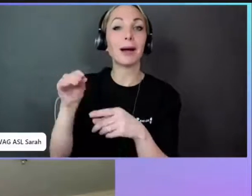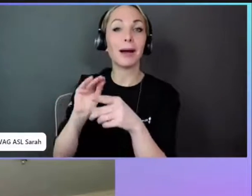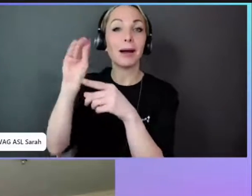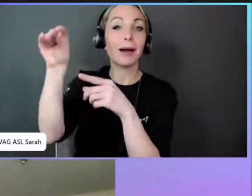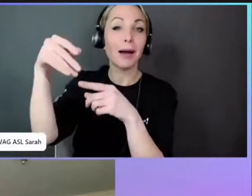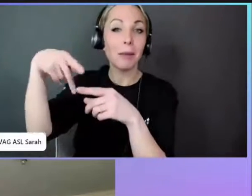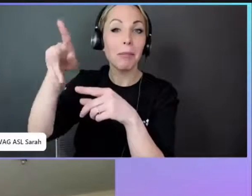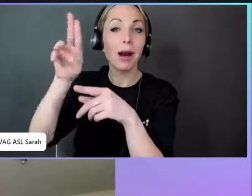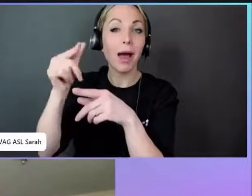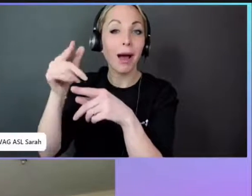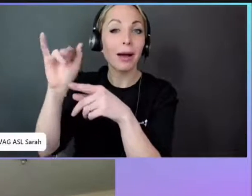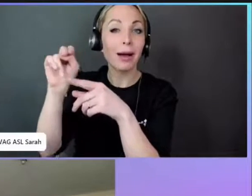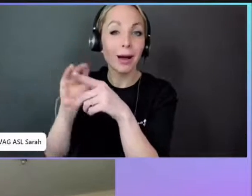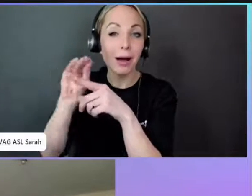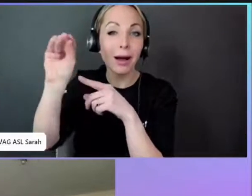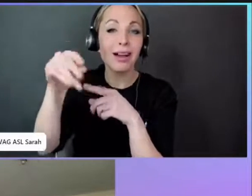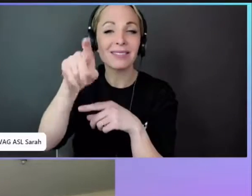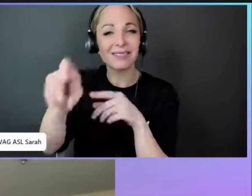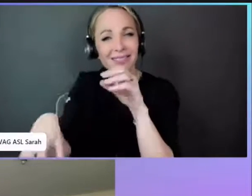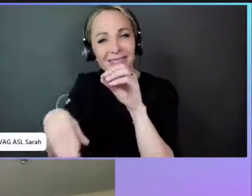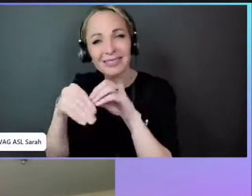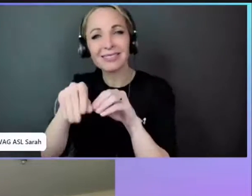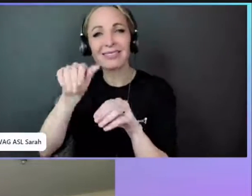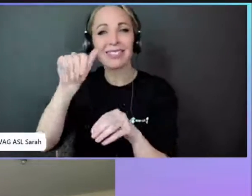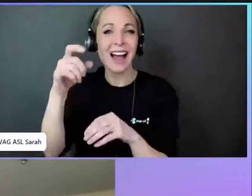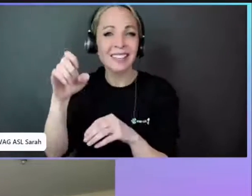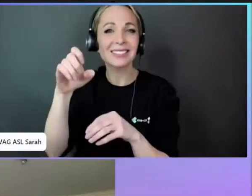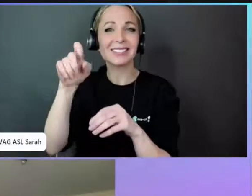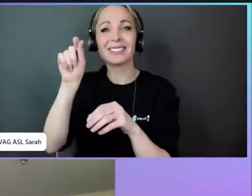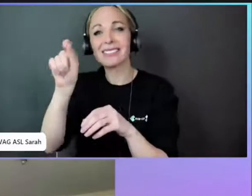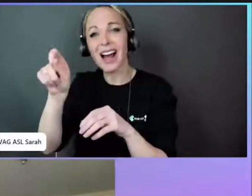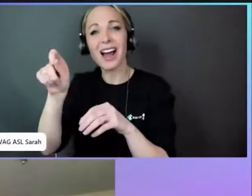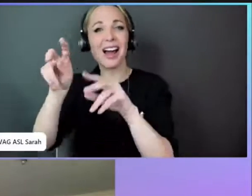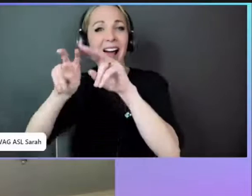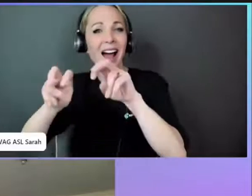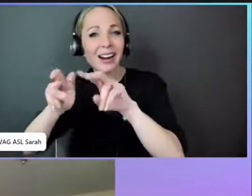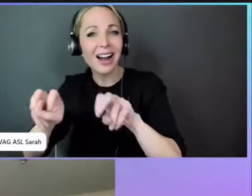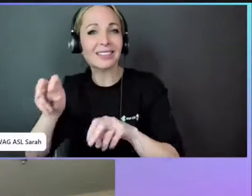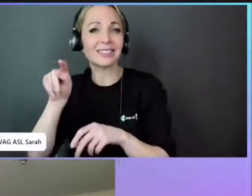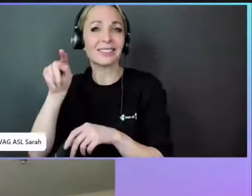to add an axe.analyze call basically to or cy.axe.analyze.